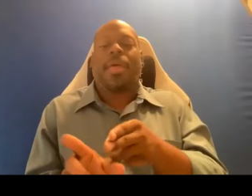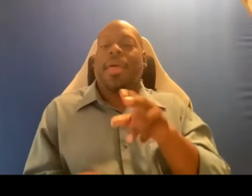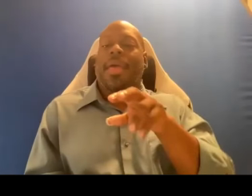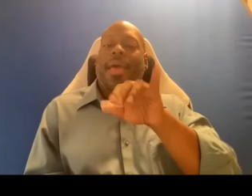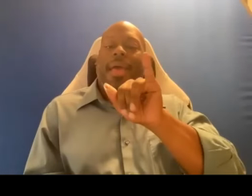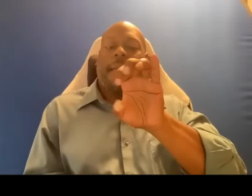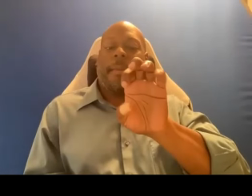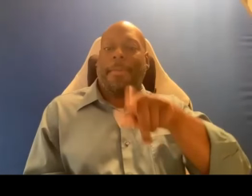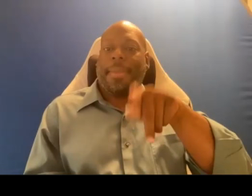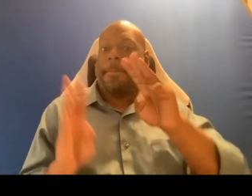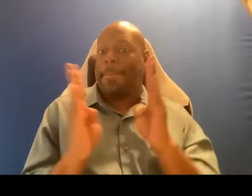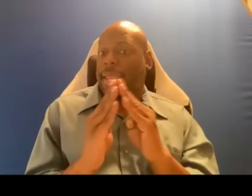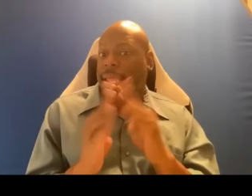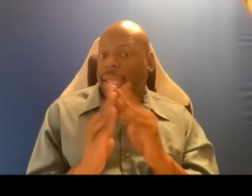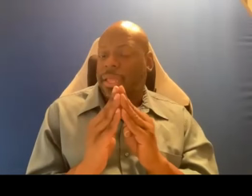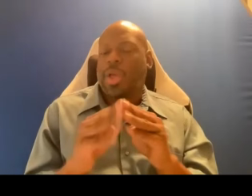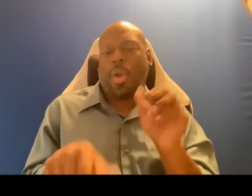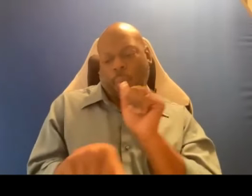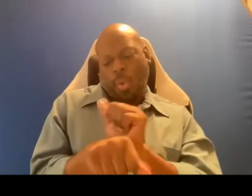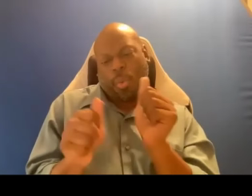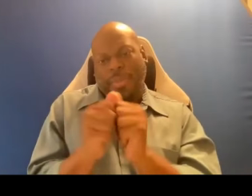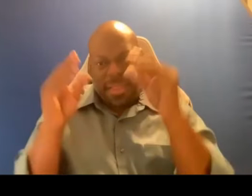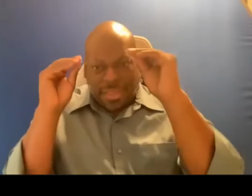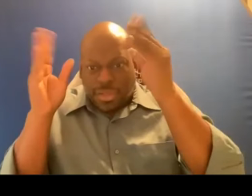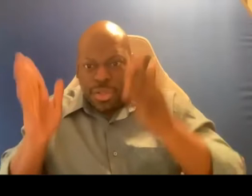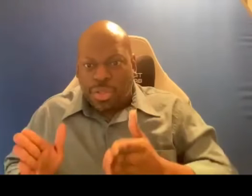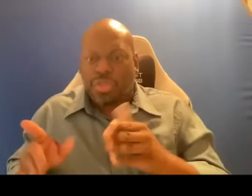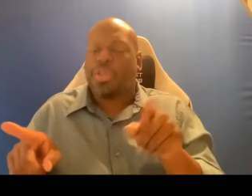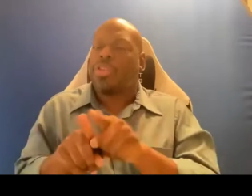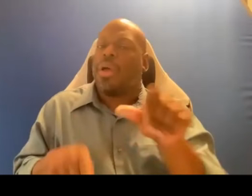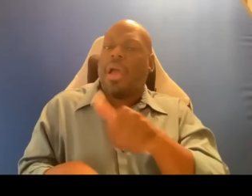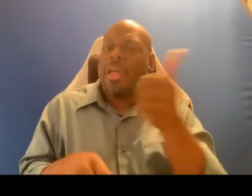ongoing support from professional educators with expertise in individual student needs.